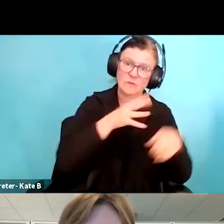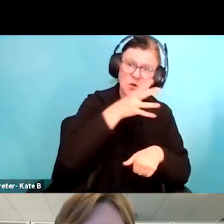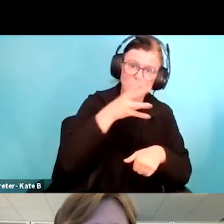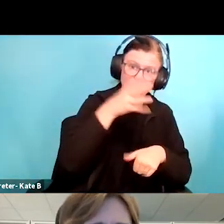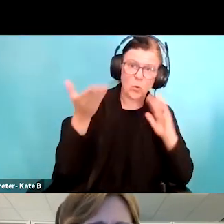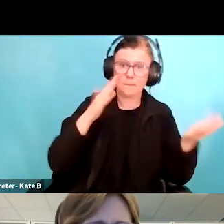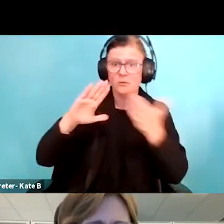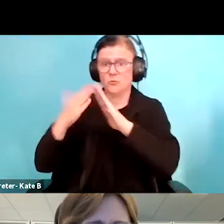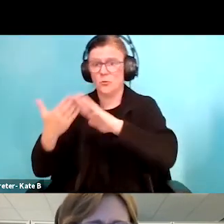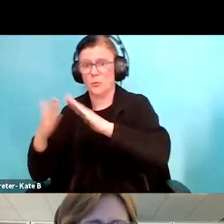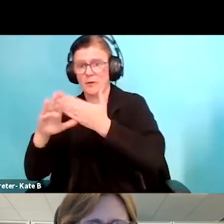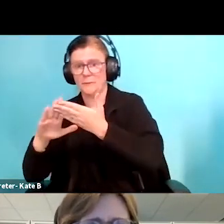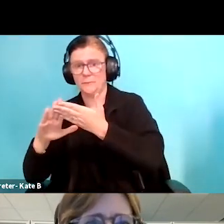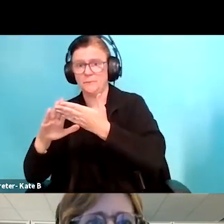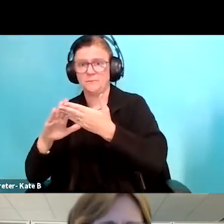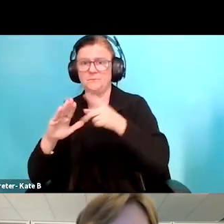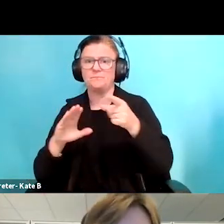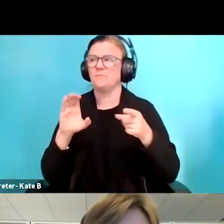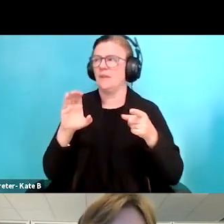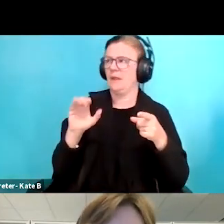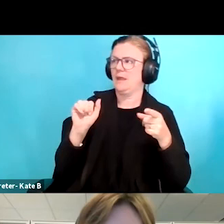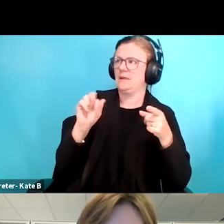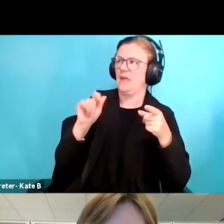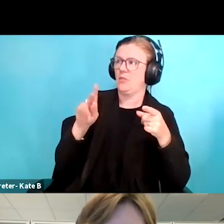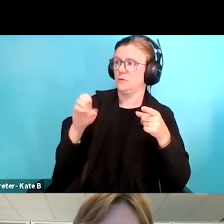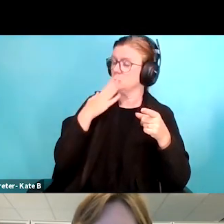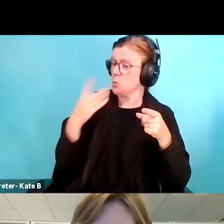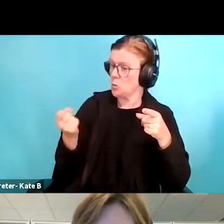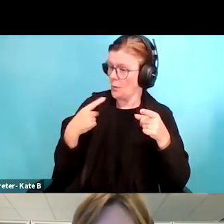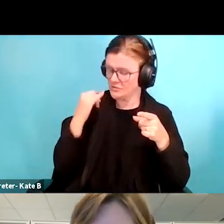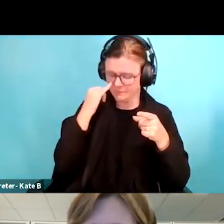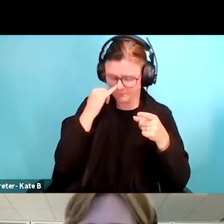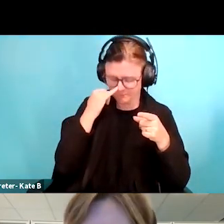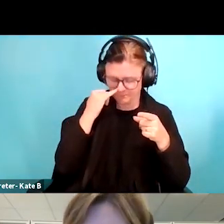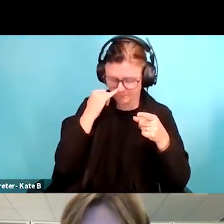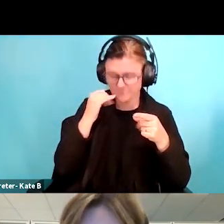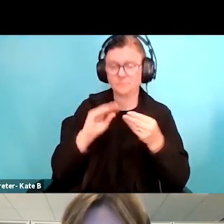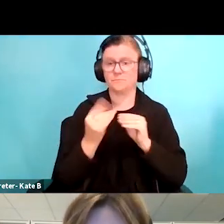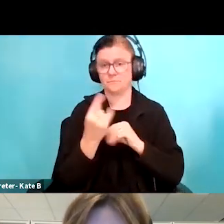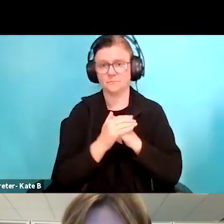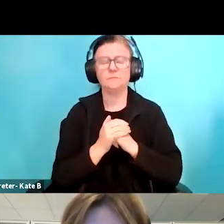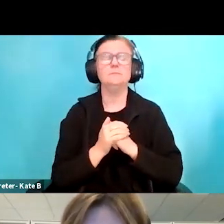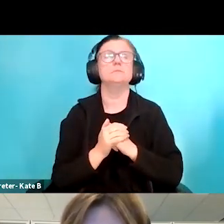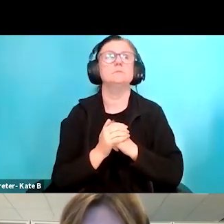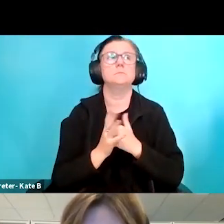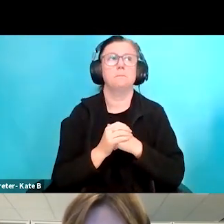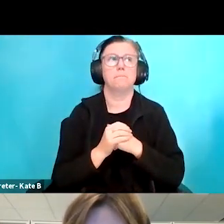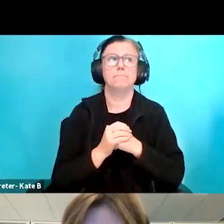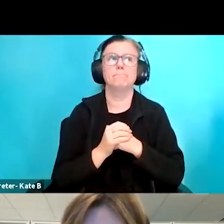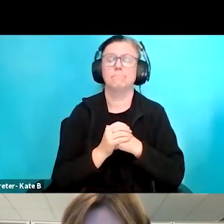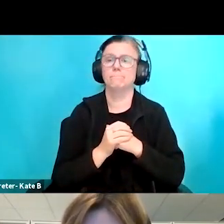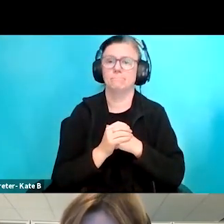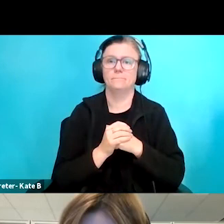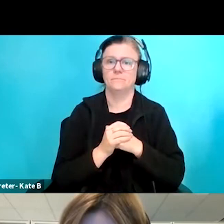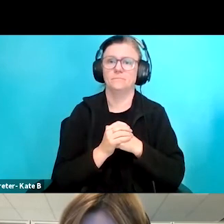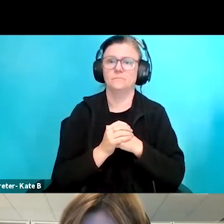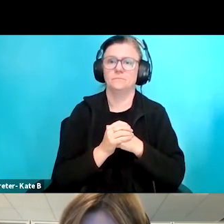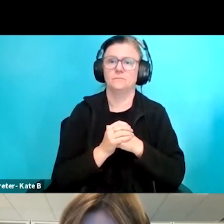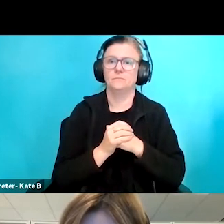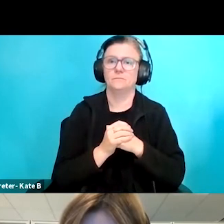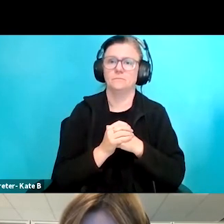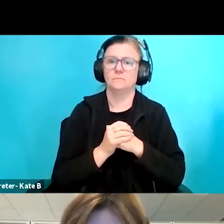[Dr. Catherine Ipsen:] Good questions. First of all, I absolutely don’t think you should not focus